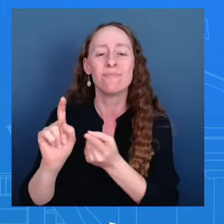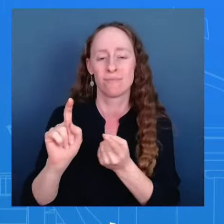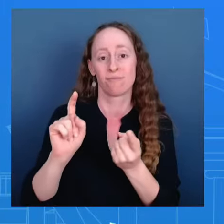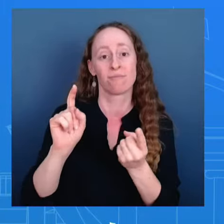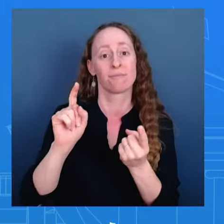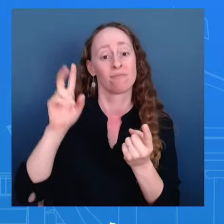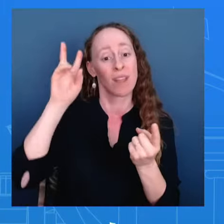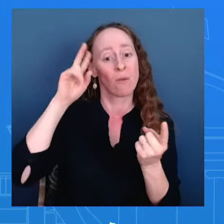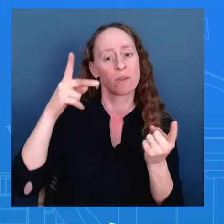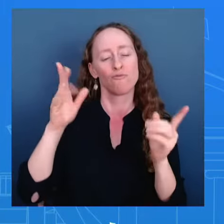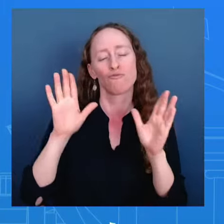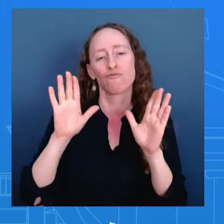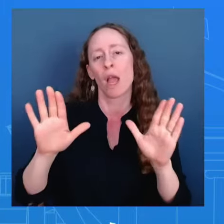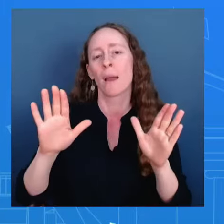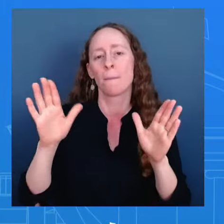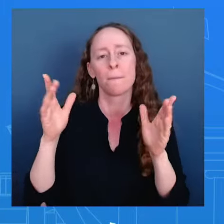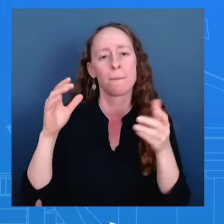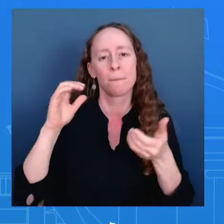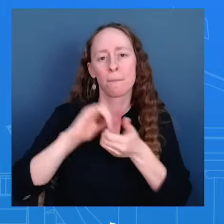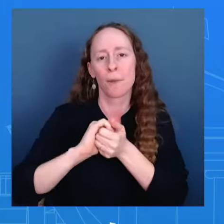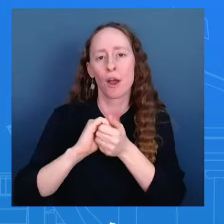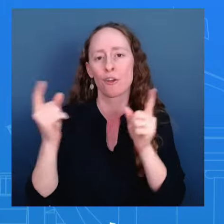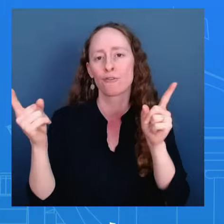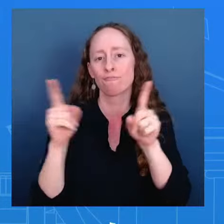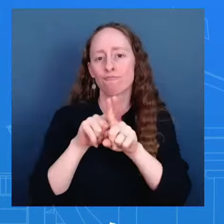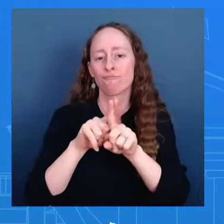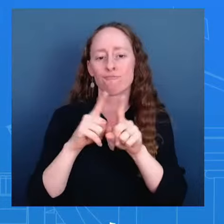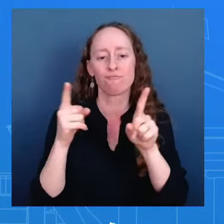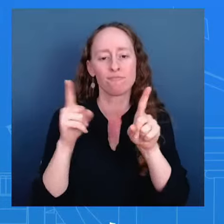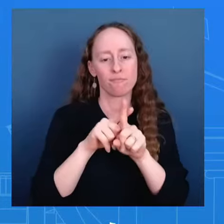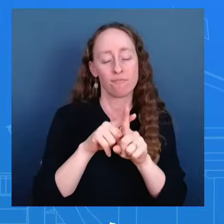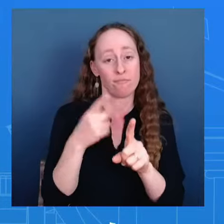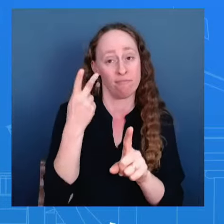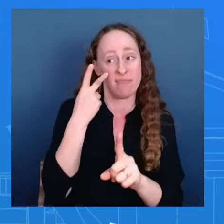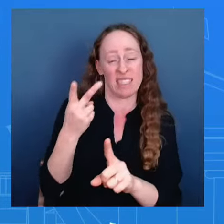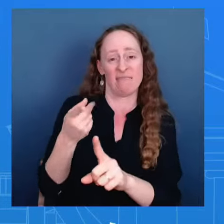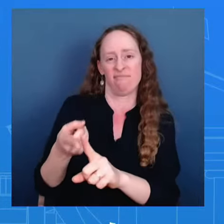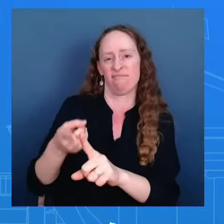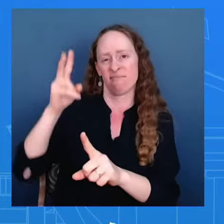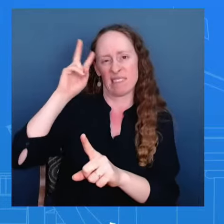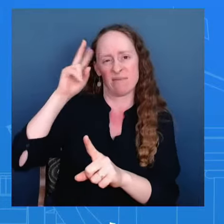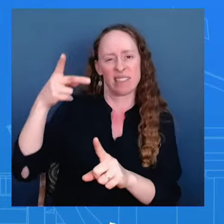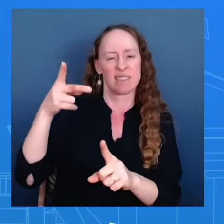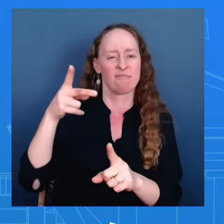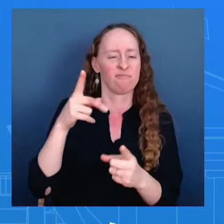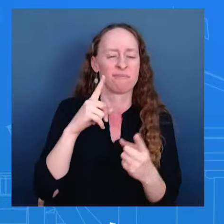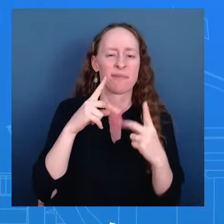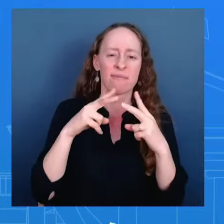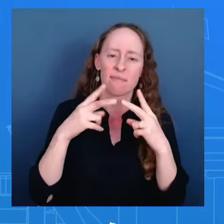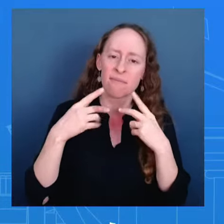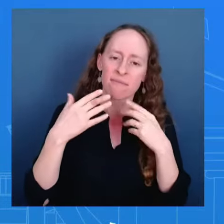He believes that when he talks about policy, when he gets things done on the American people,